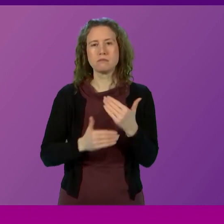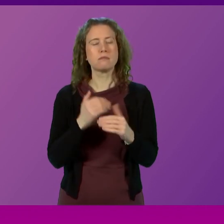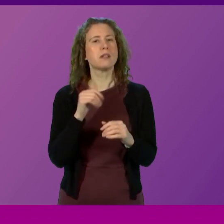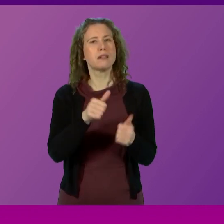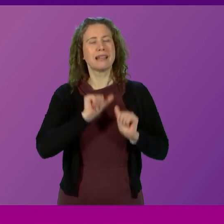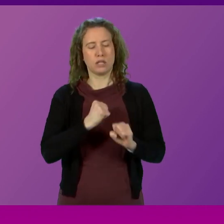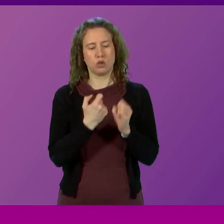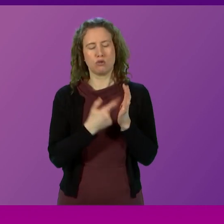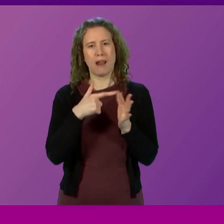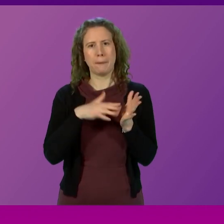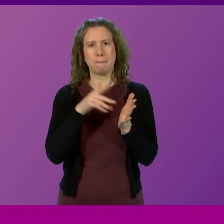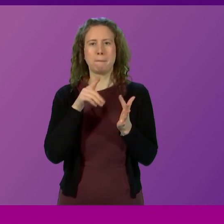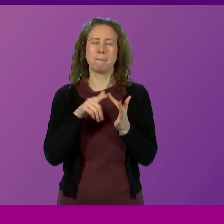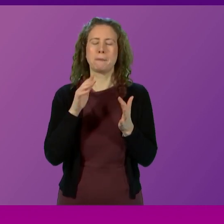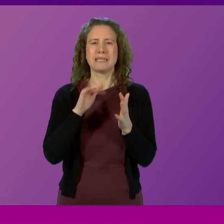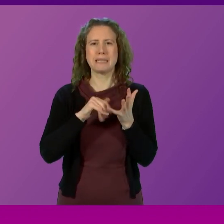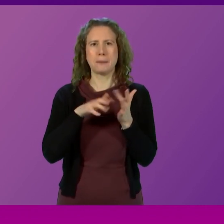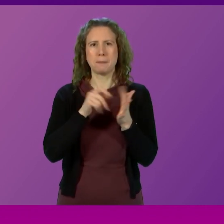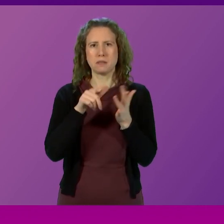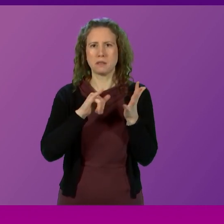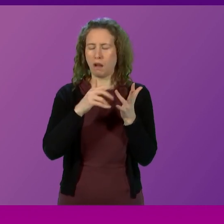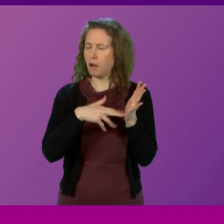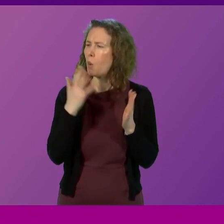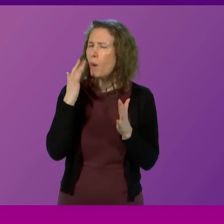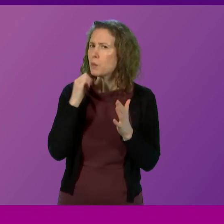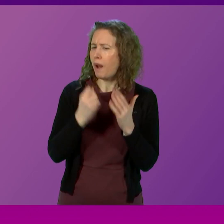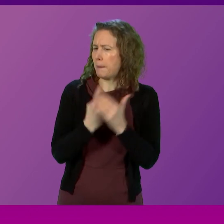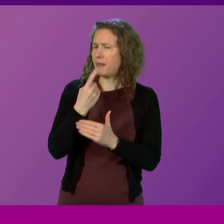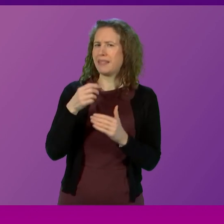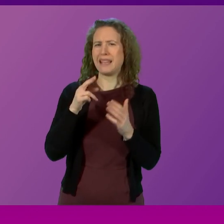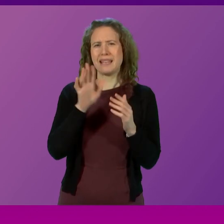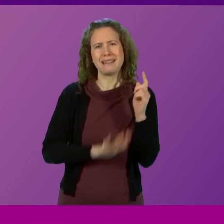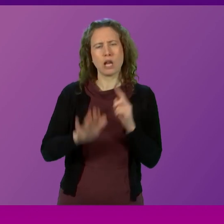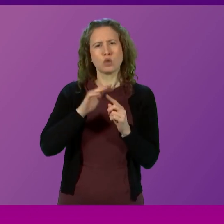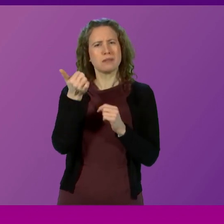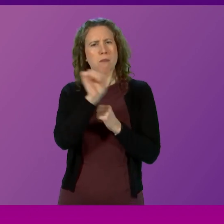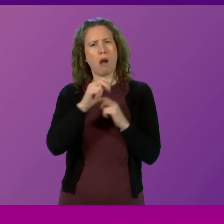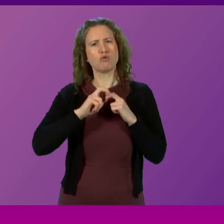When are we going to see the national smart travel card that the SNP promised us more than six years ago?